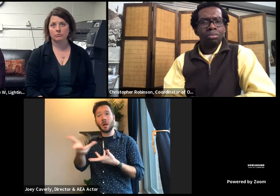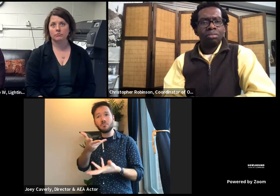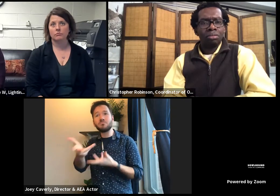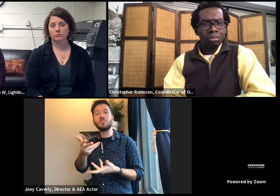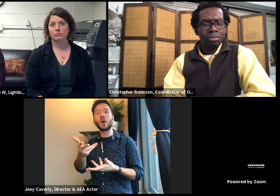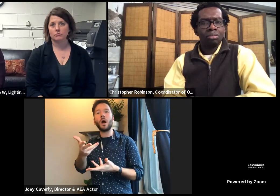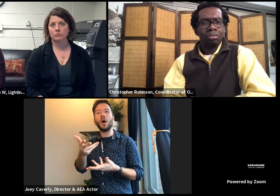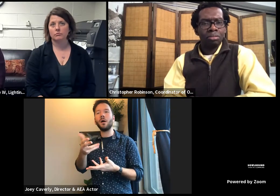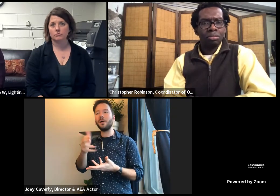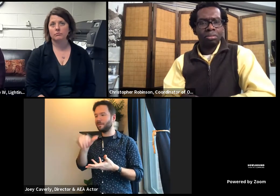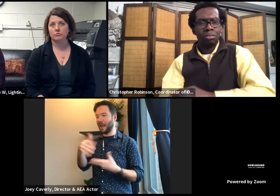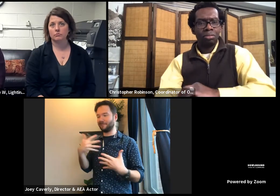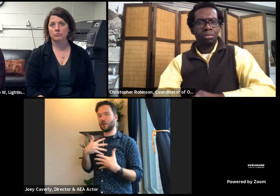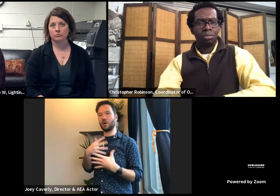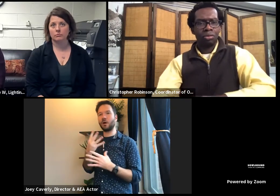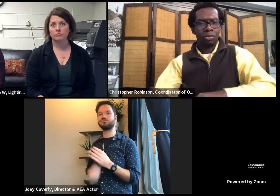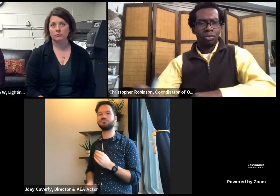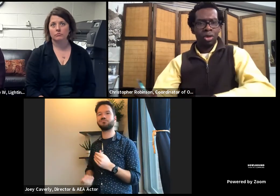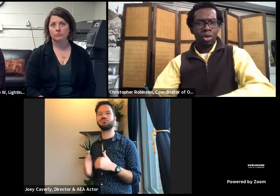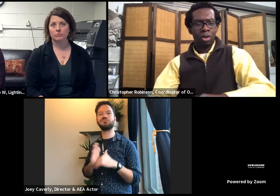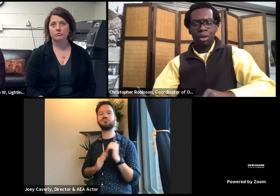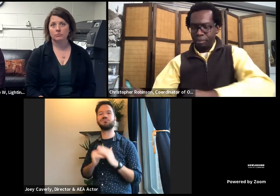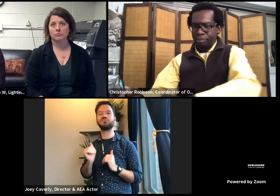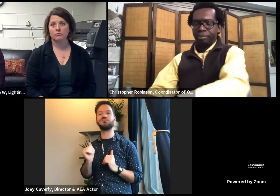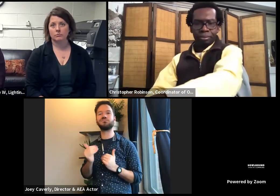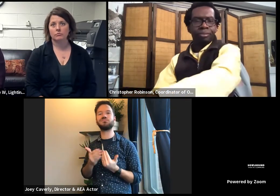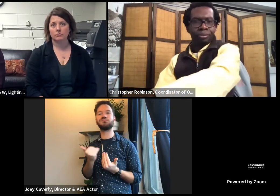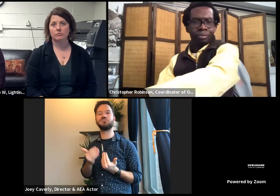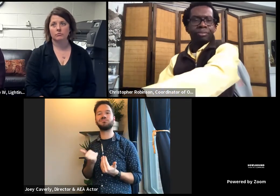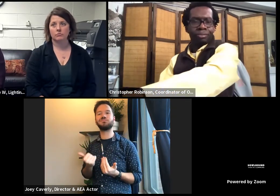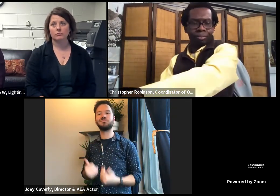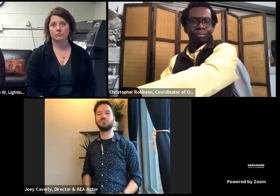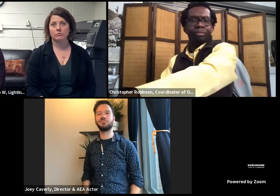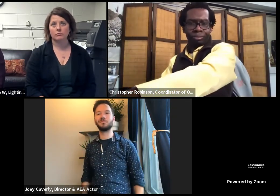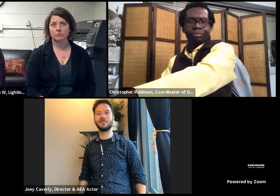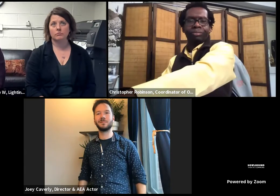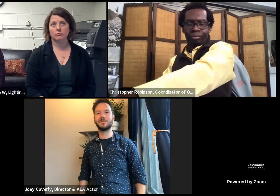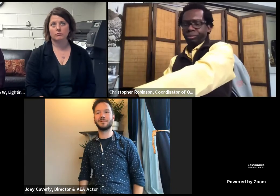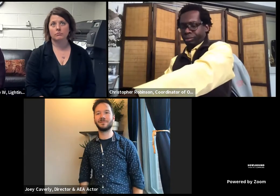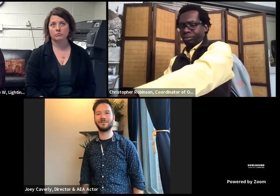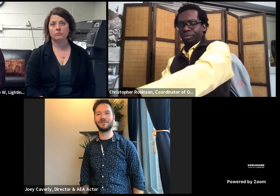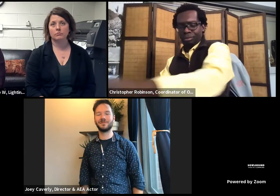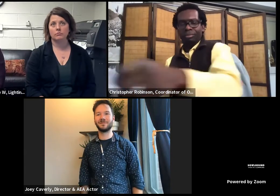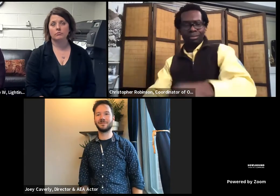If they were aware of deaf culture, if they had already met a deaf person before, then that fear would not persist